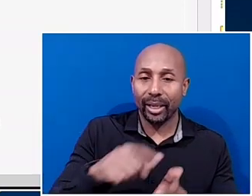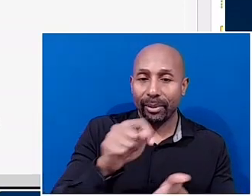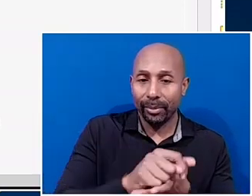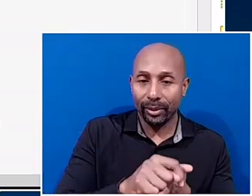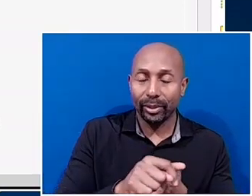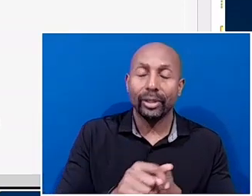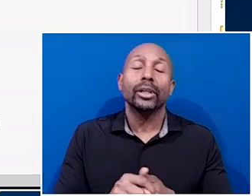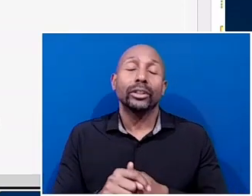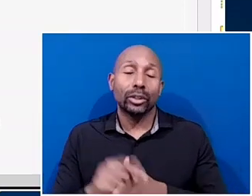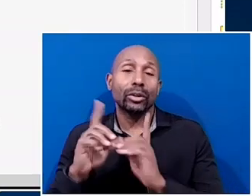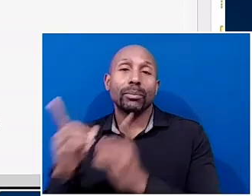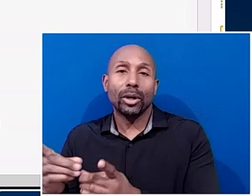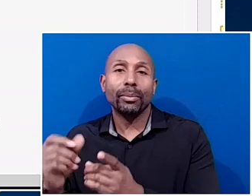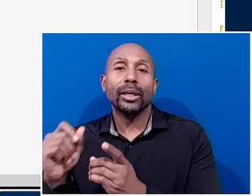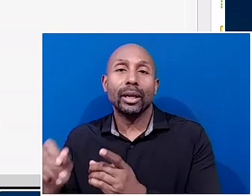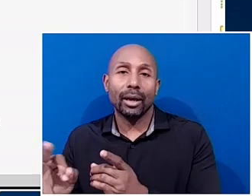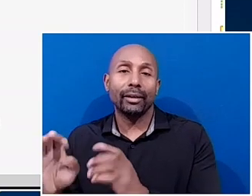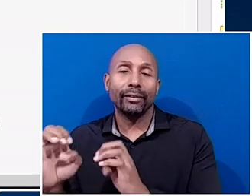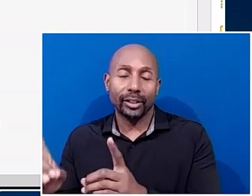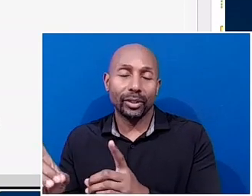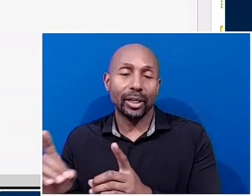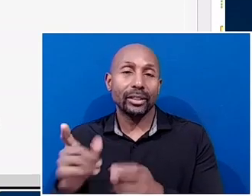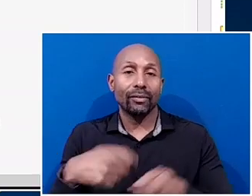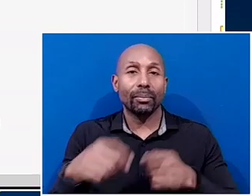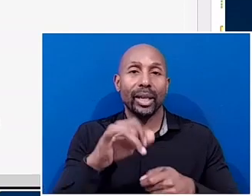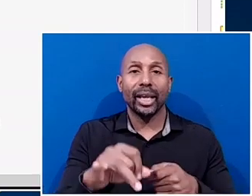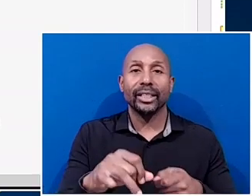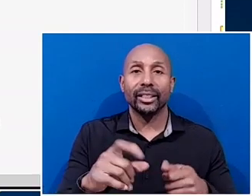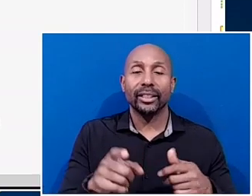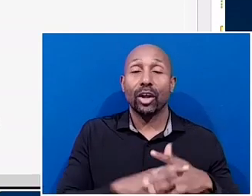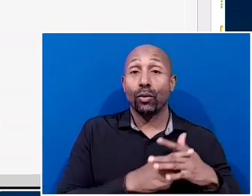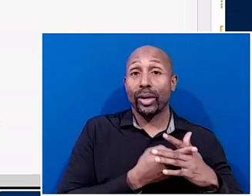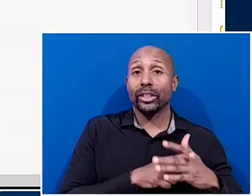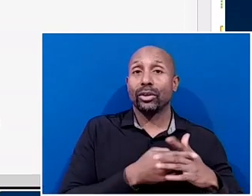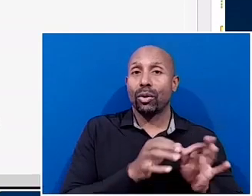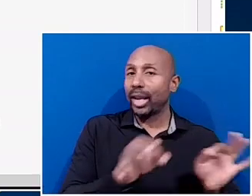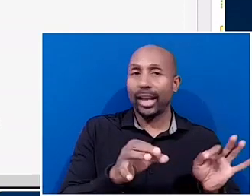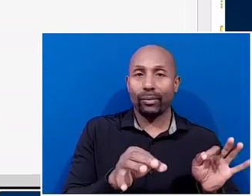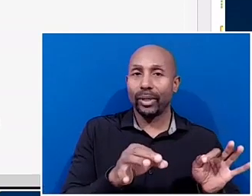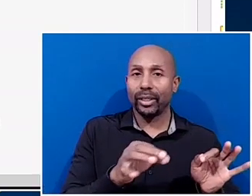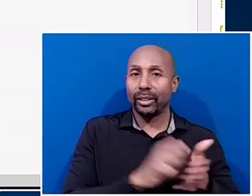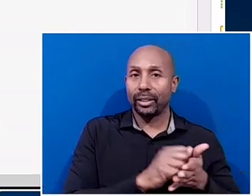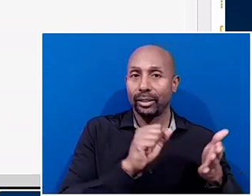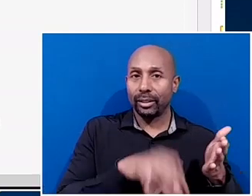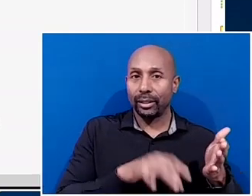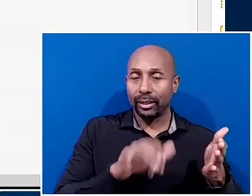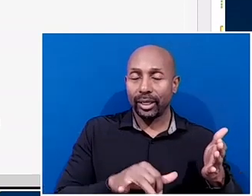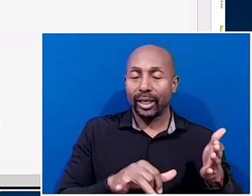has replaced the original language in this section that would provide that an